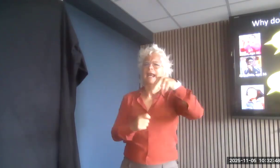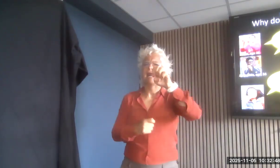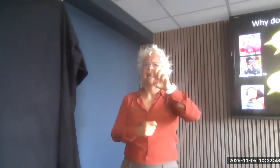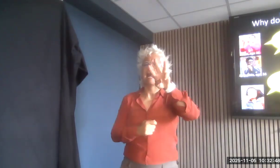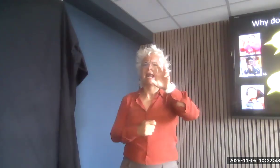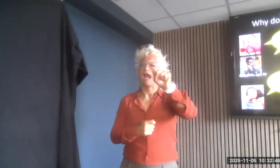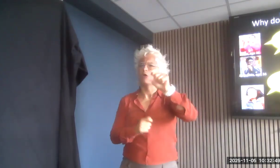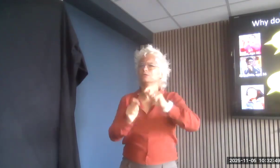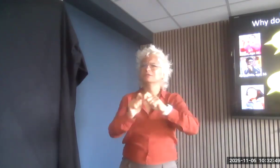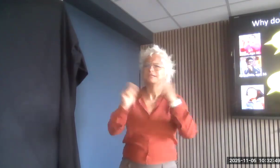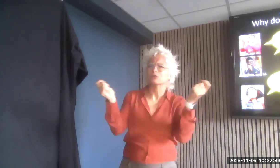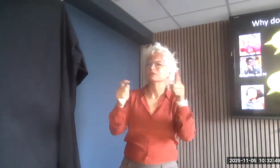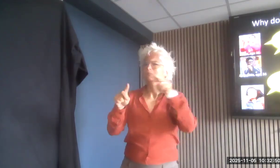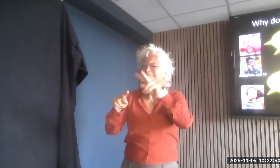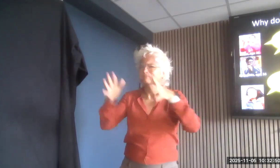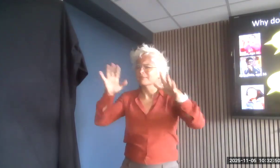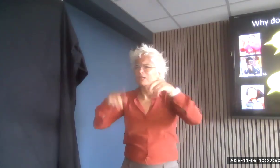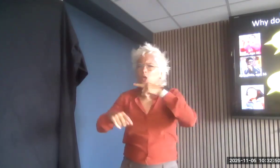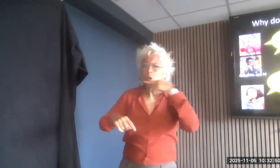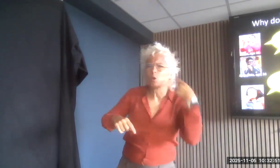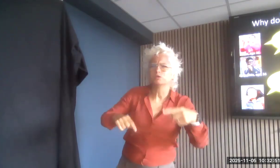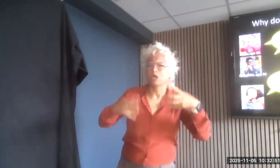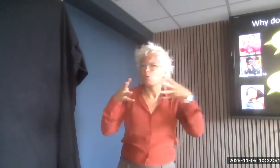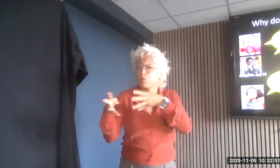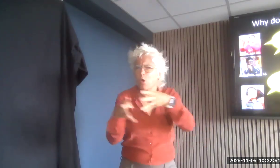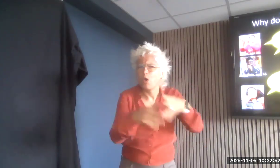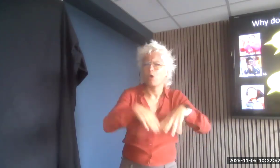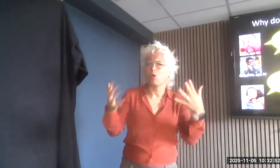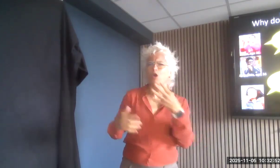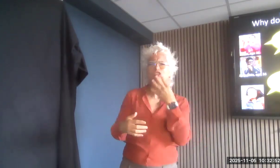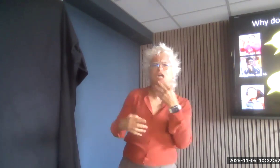Some other perspectives we had here that people talked about access to.